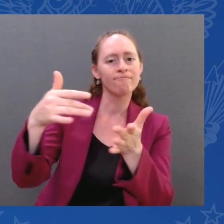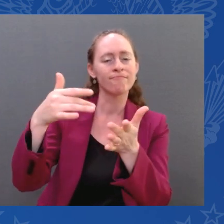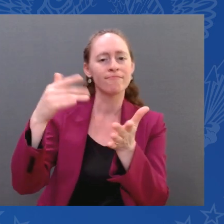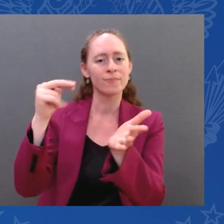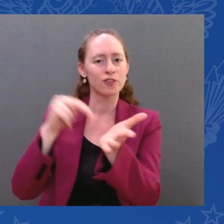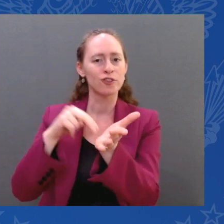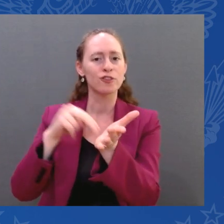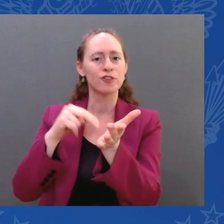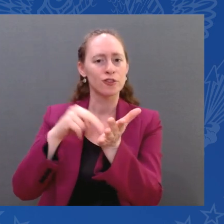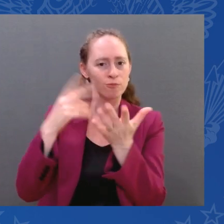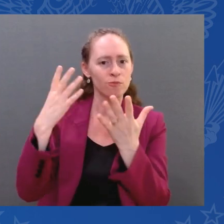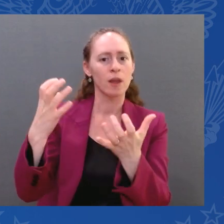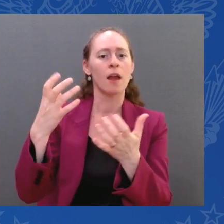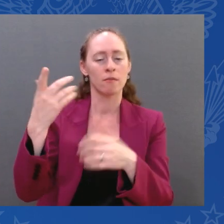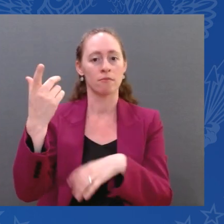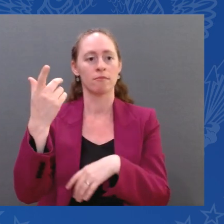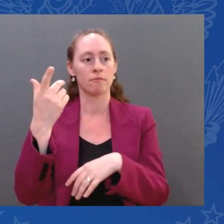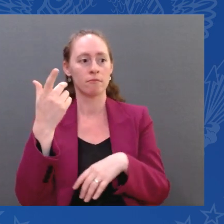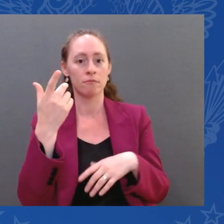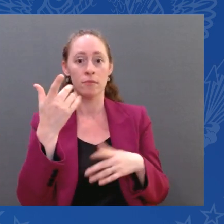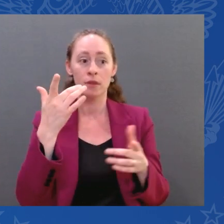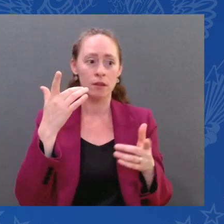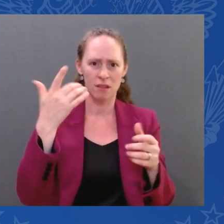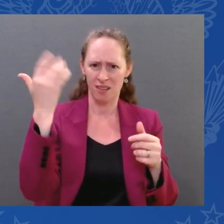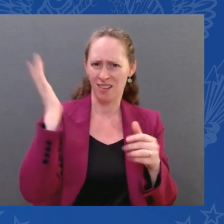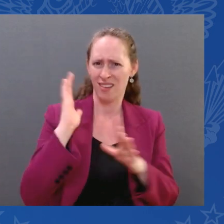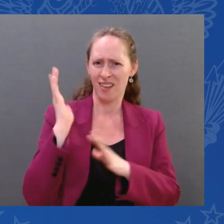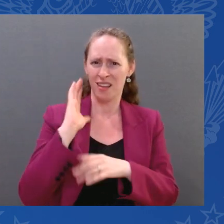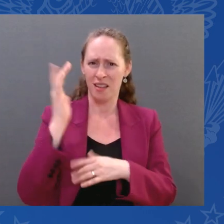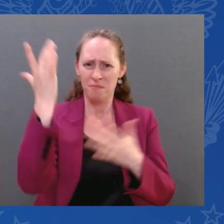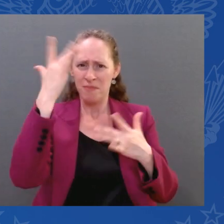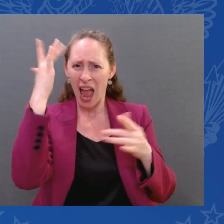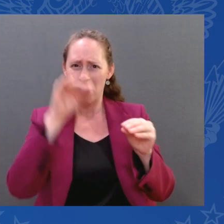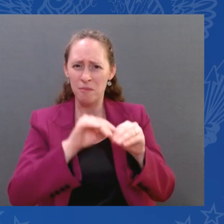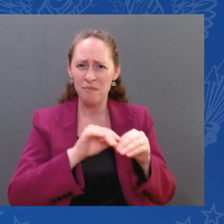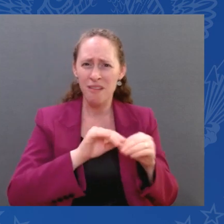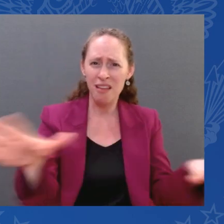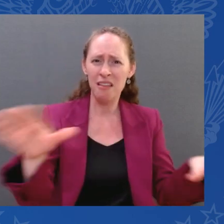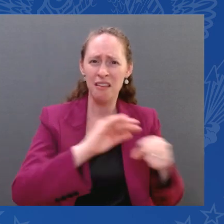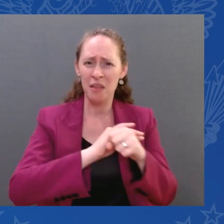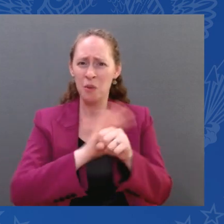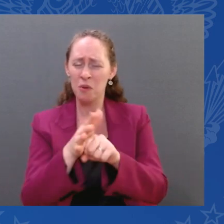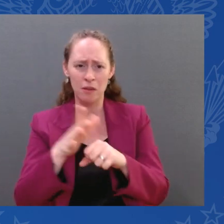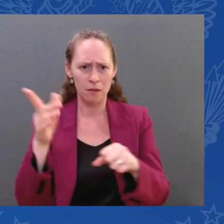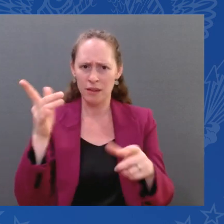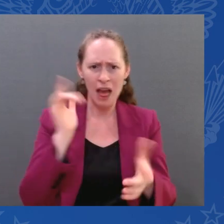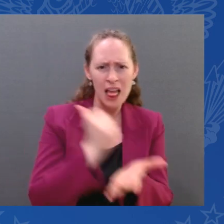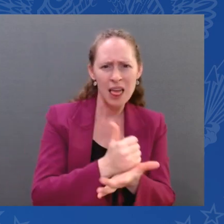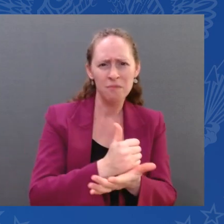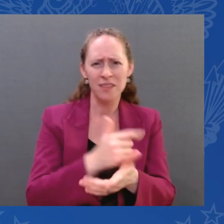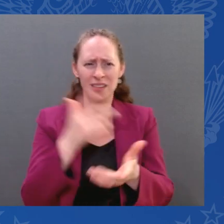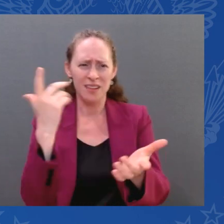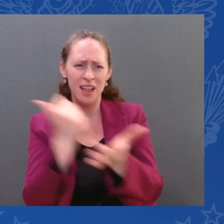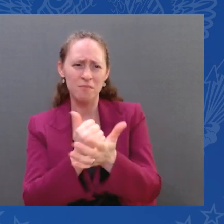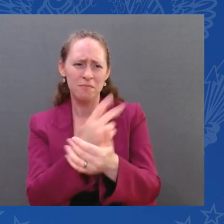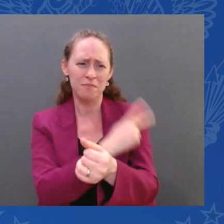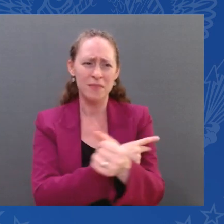fight for their lives and to keep their fellow nurses safe. When the time, came, she was the first person in America